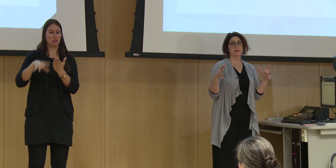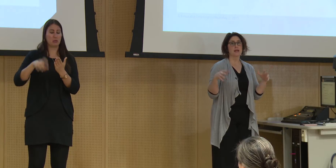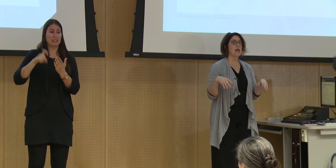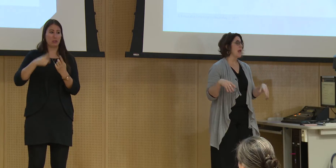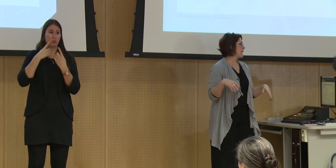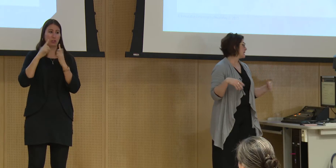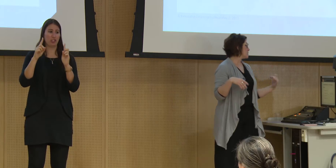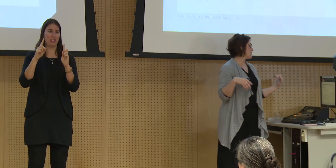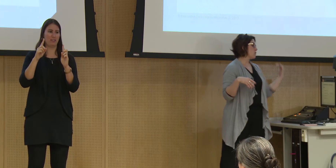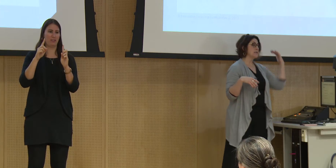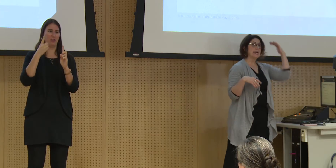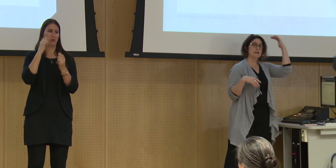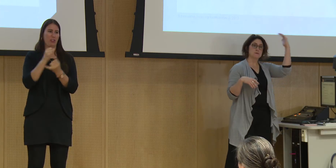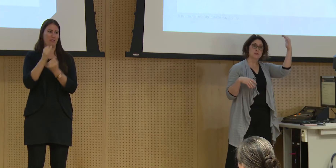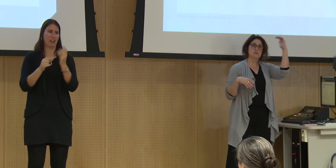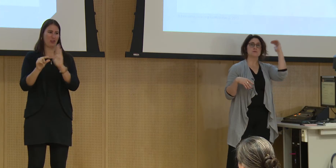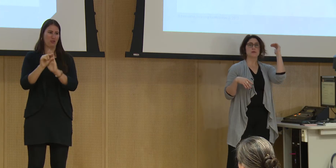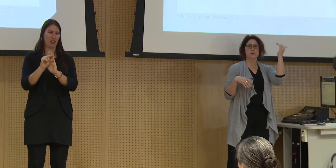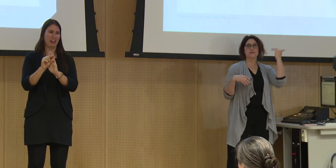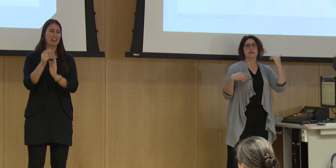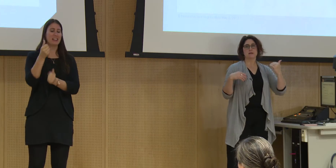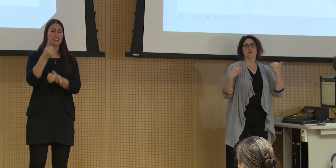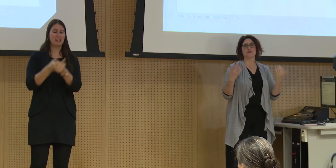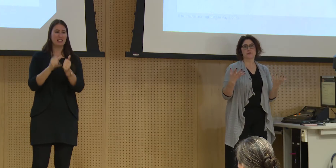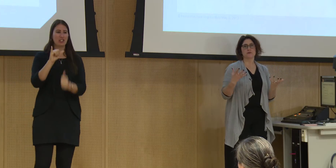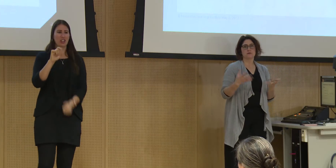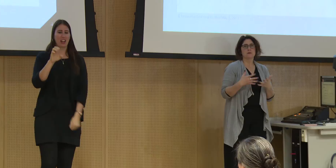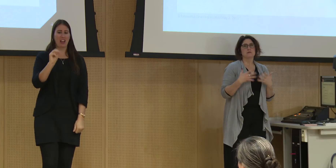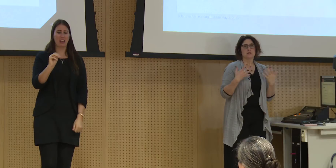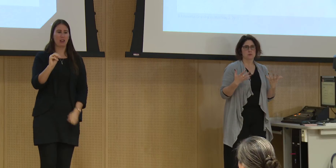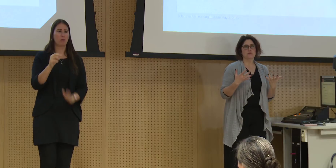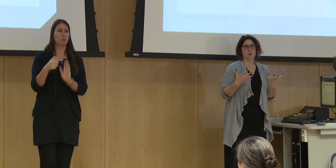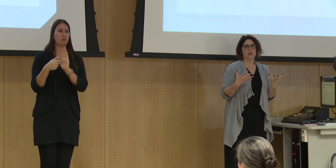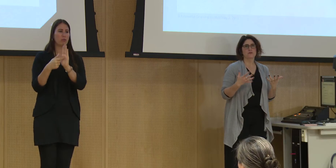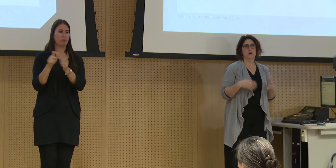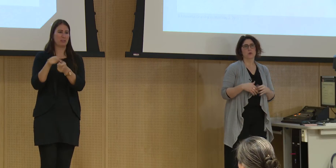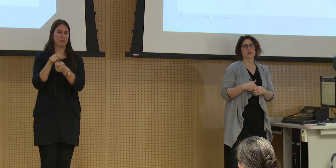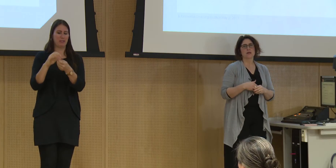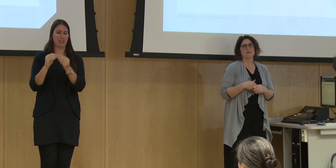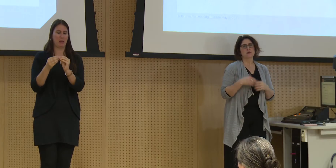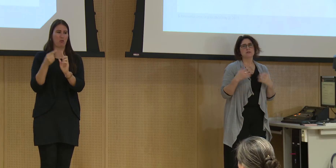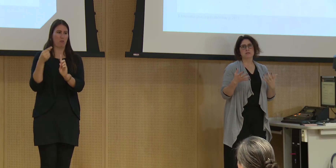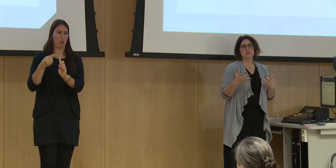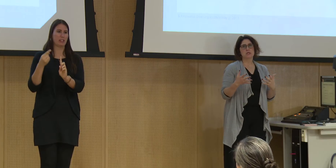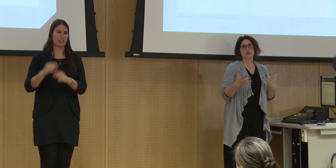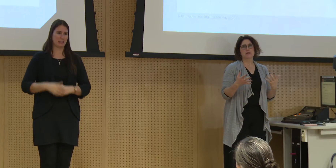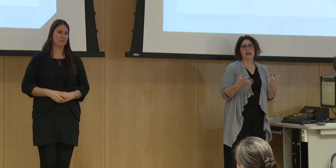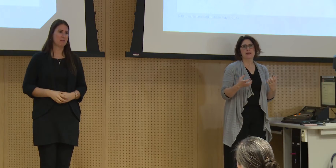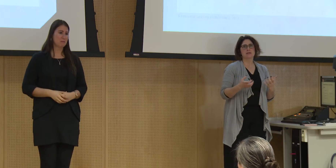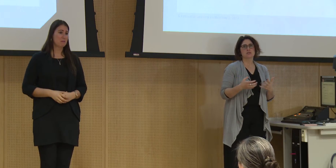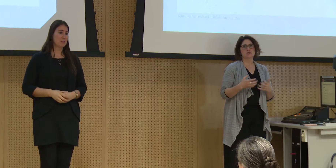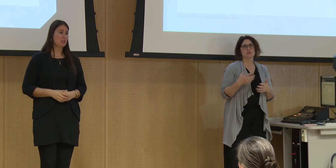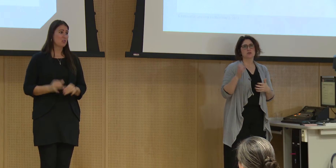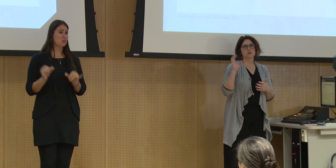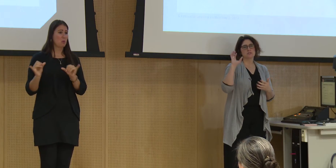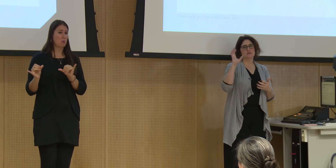And each of those items represent a certain number of points. So very similar in that, it's just you're divvying up